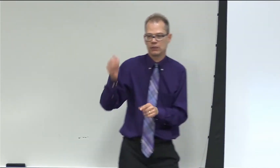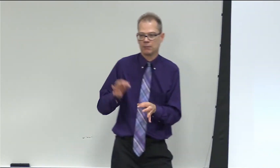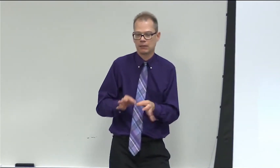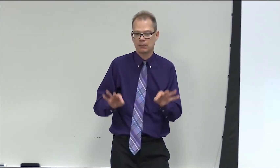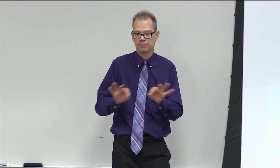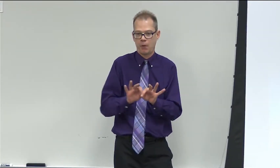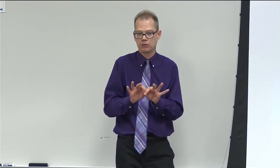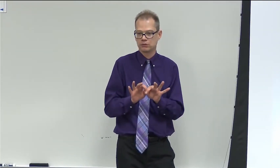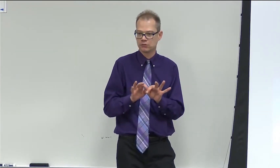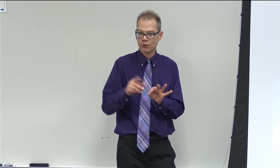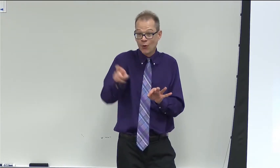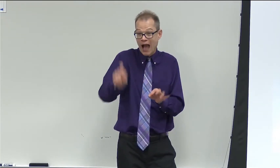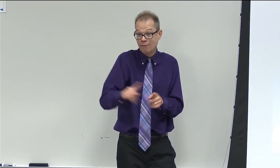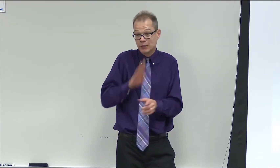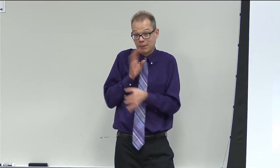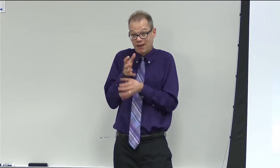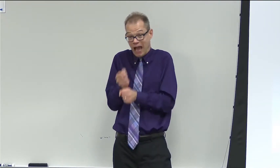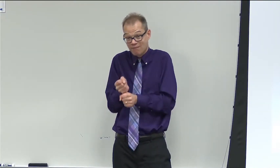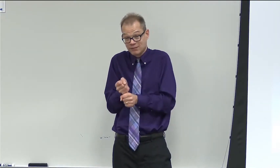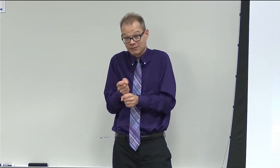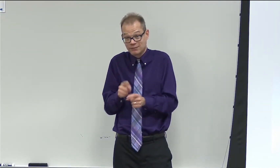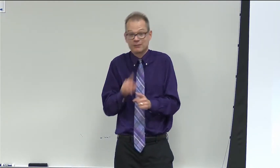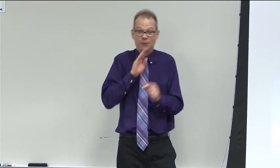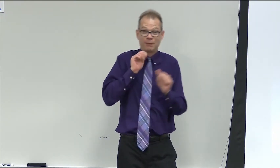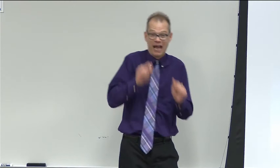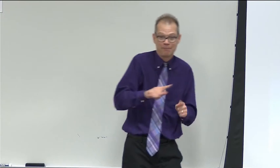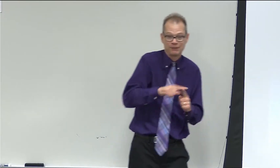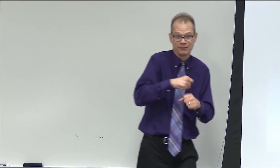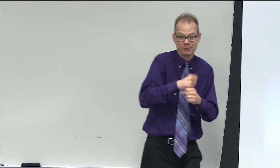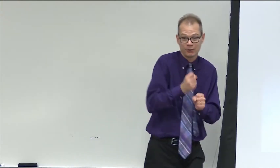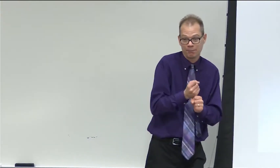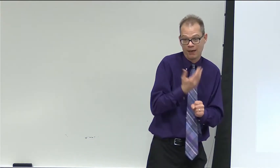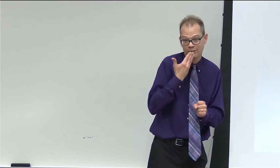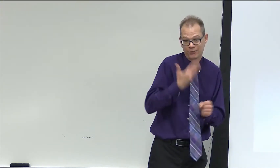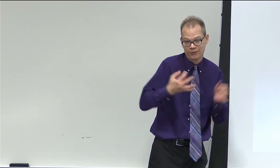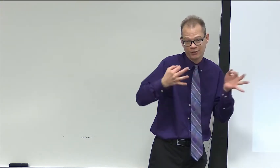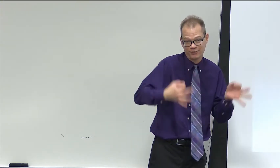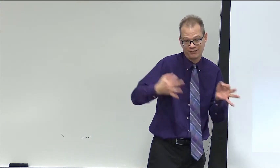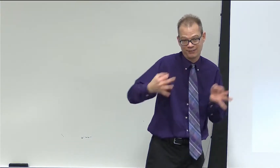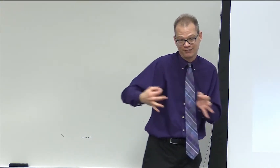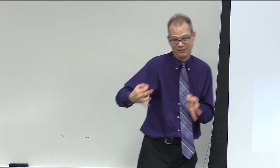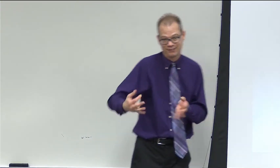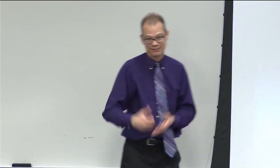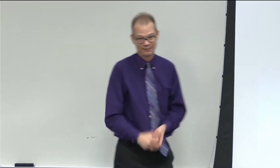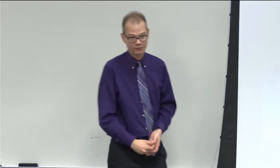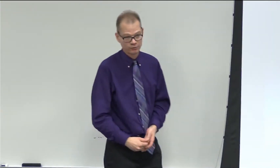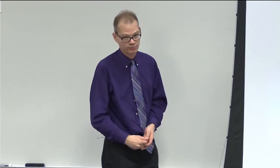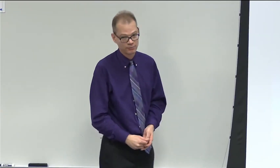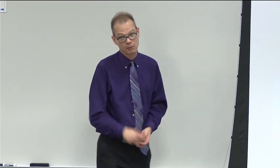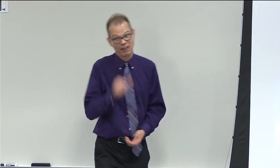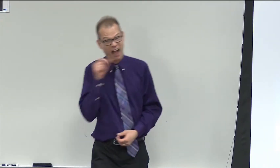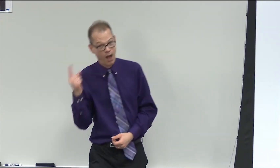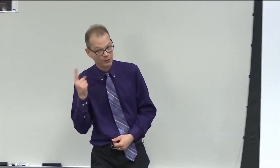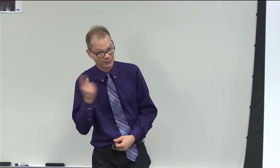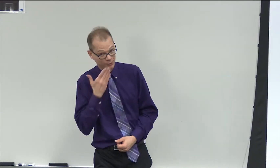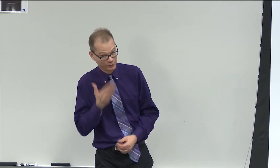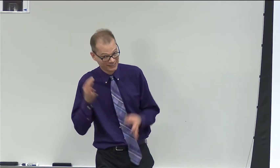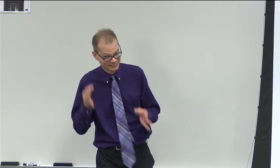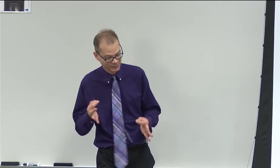Confidence also seemed to be important. Do you feel confident? Are you able to make better decisions that way?